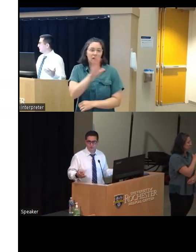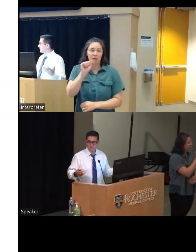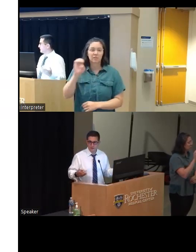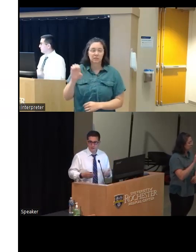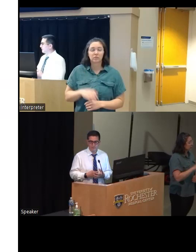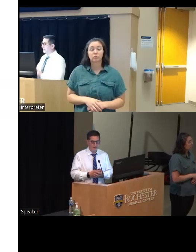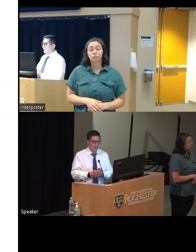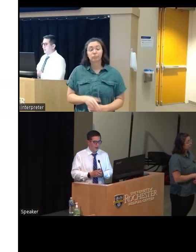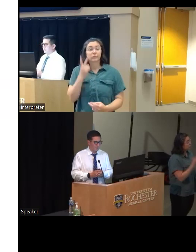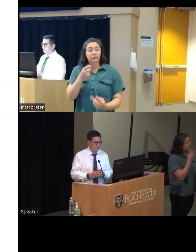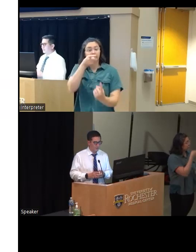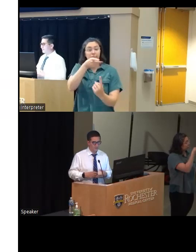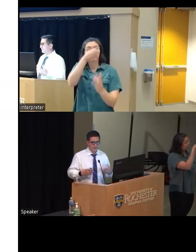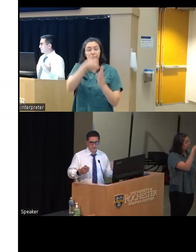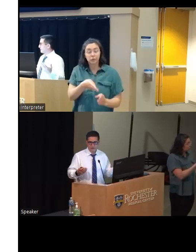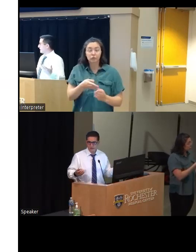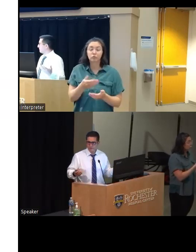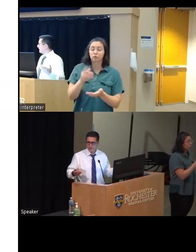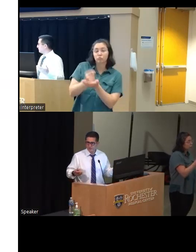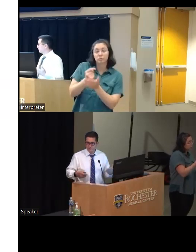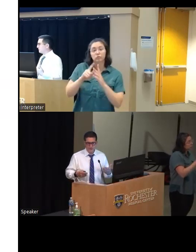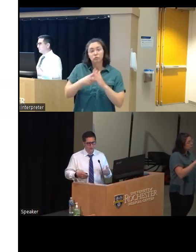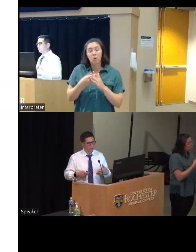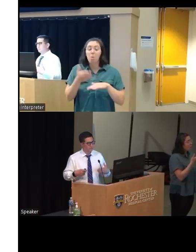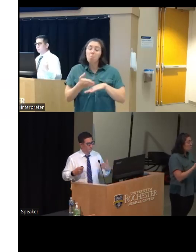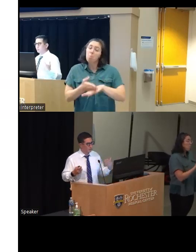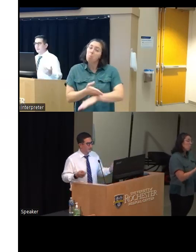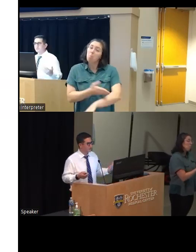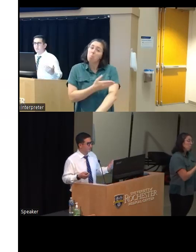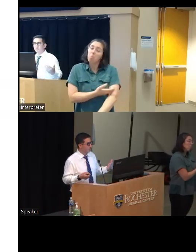start treating them uh you notice that they're starting to get better better you rolled out some